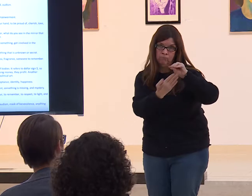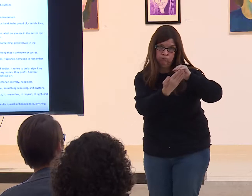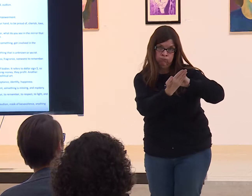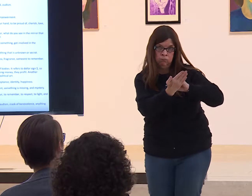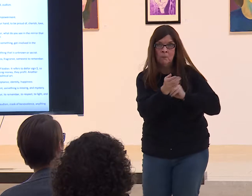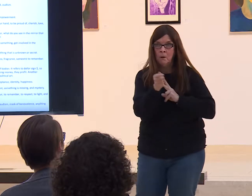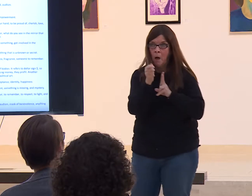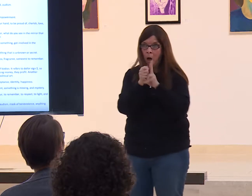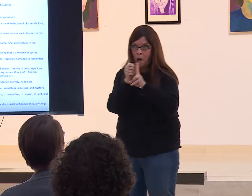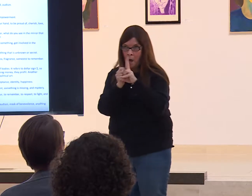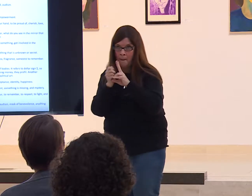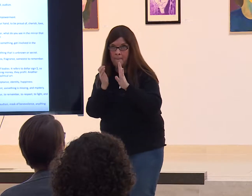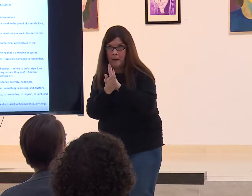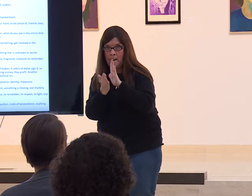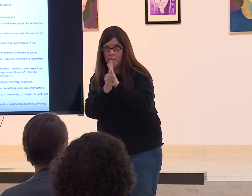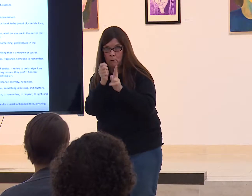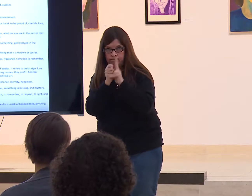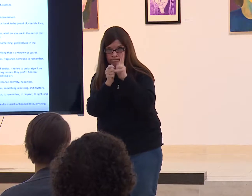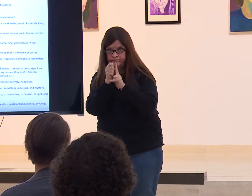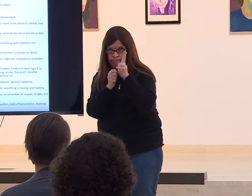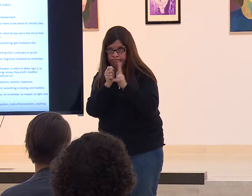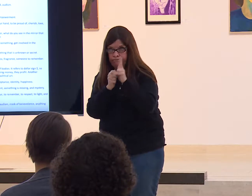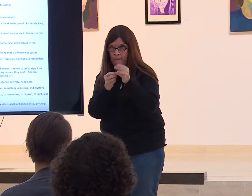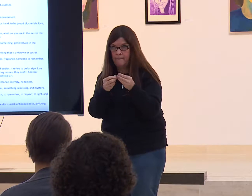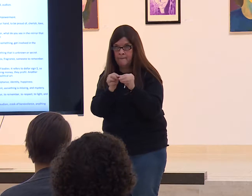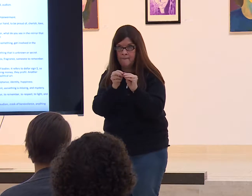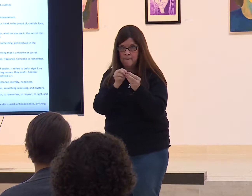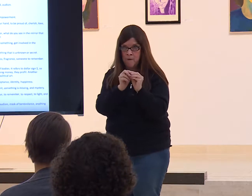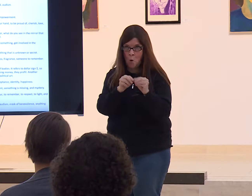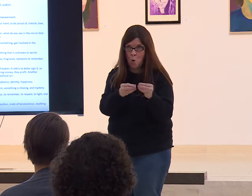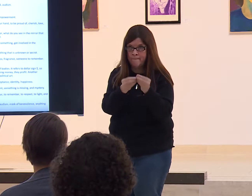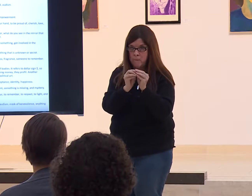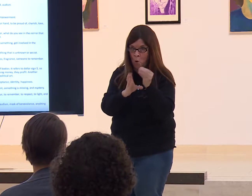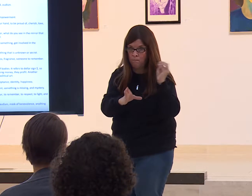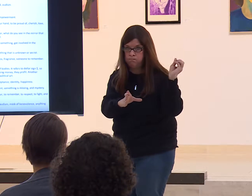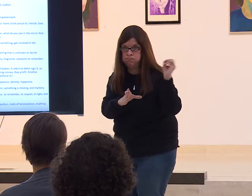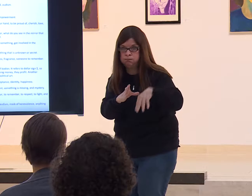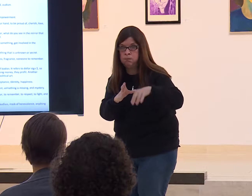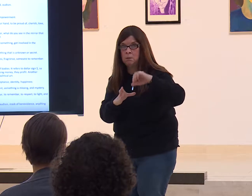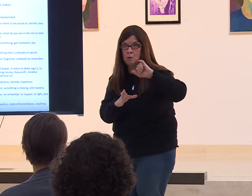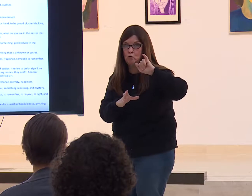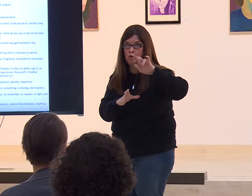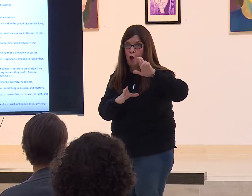more on the resistance end of De'VIA.